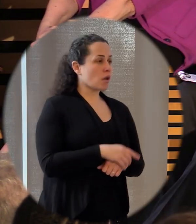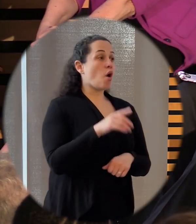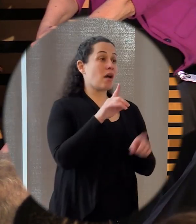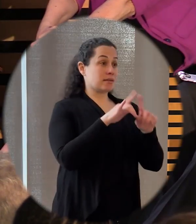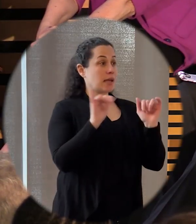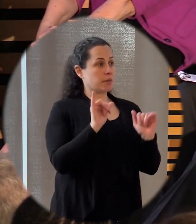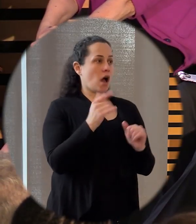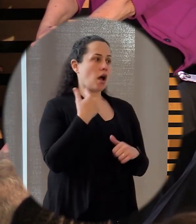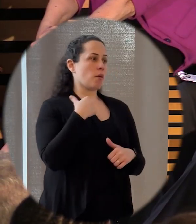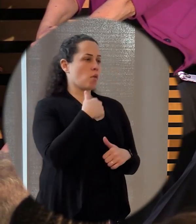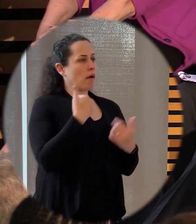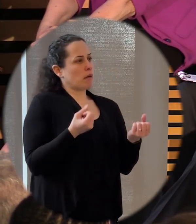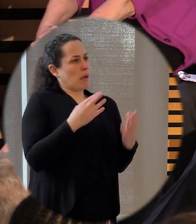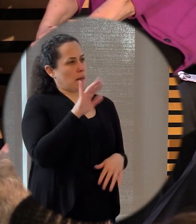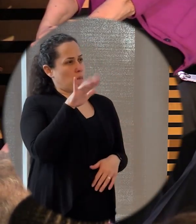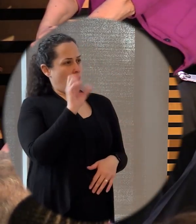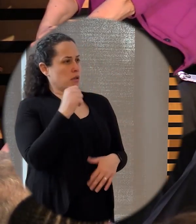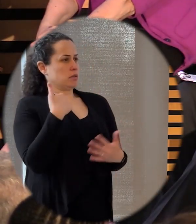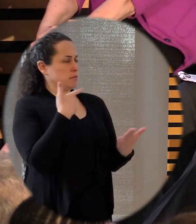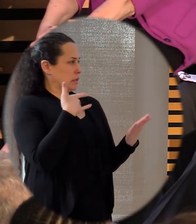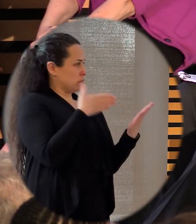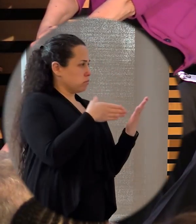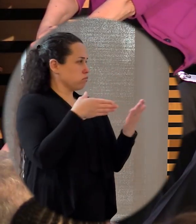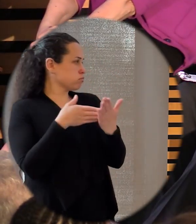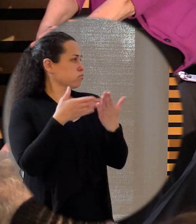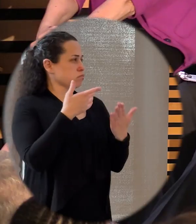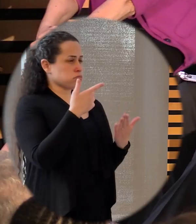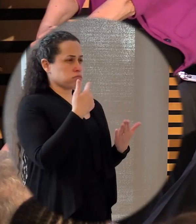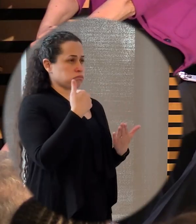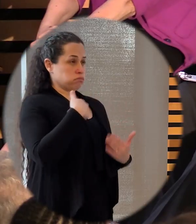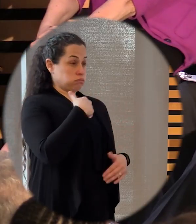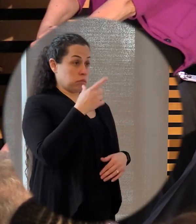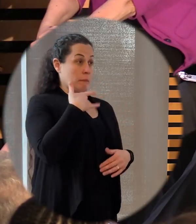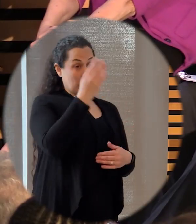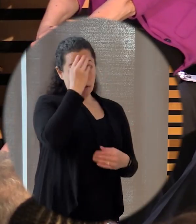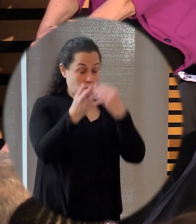is we don't even think about it. It's not like we actively go out and proclaim it.